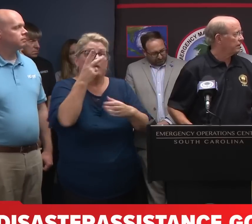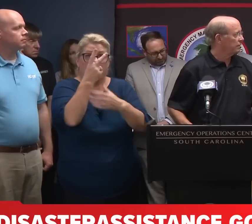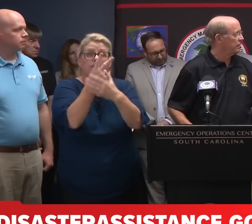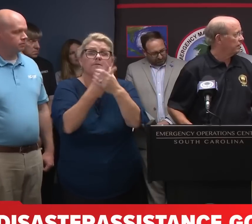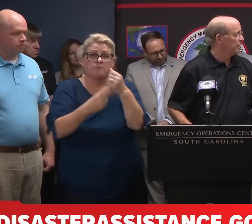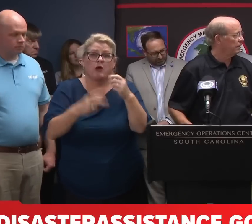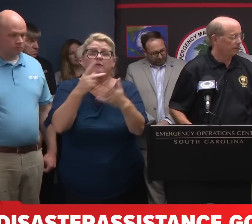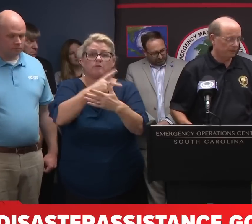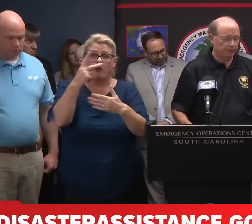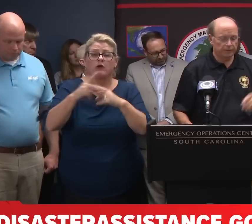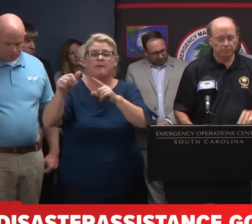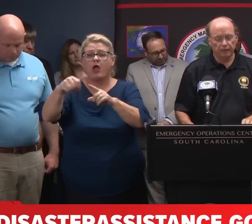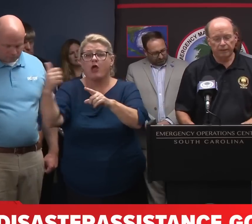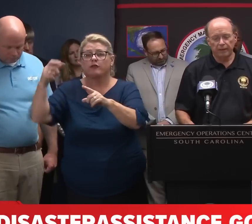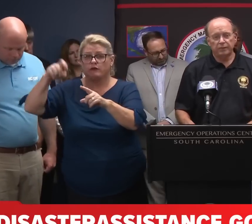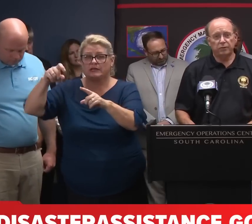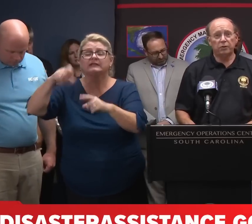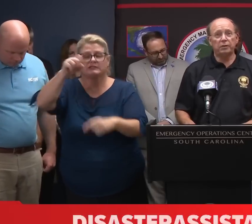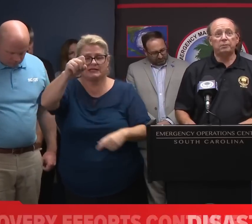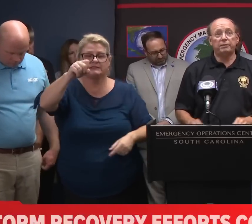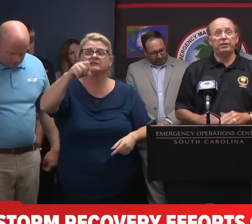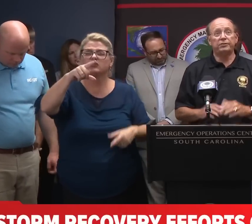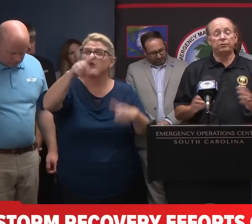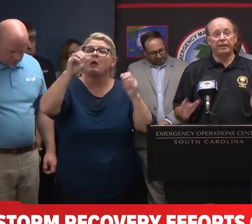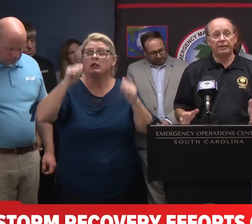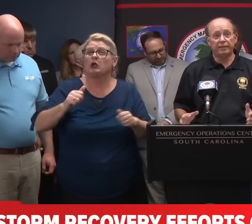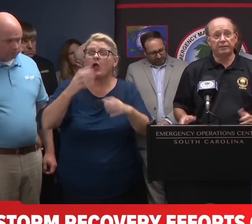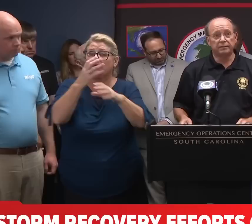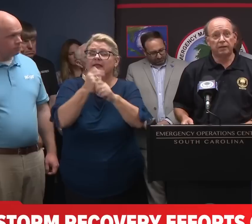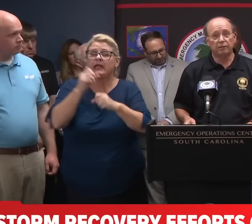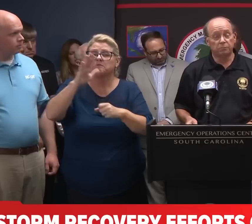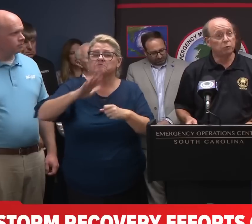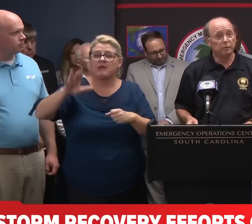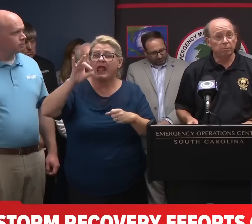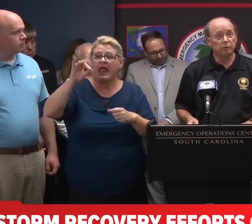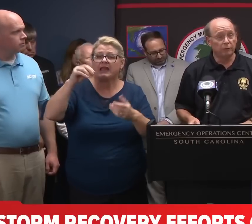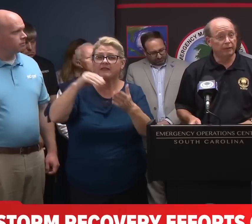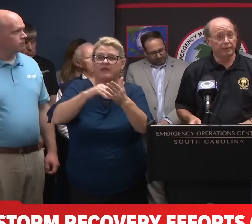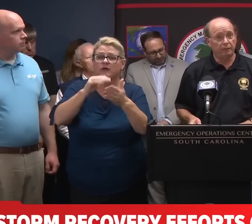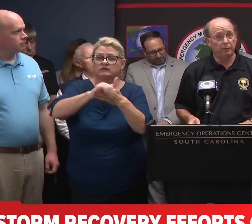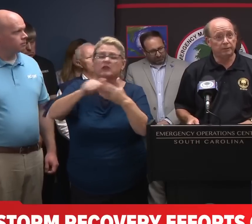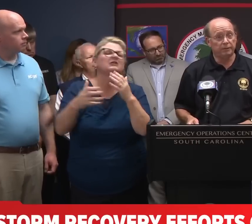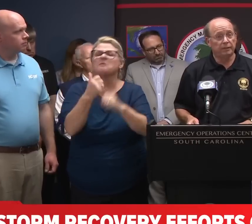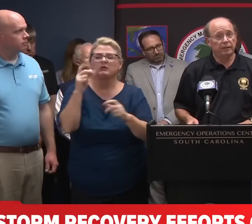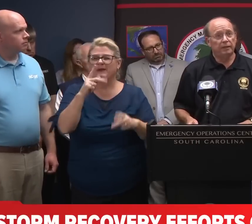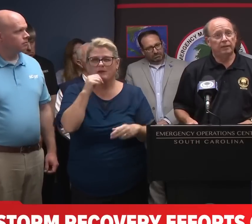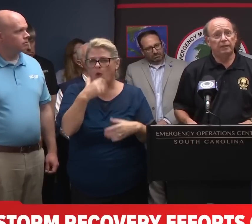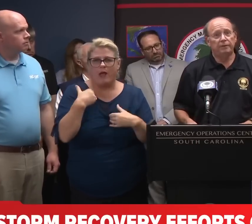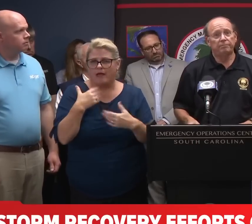Yeah. And so you could get a potential of $80,000. Most people don't get that much. Uh